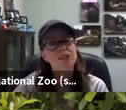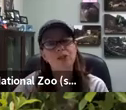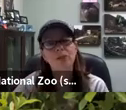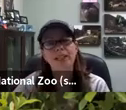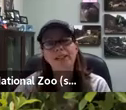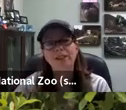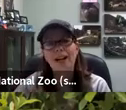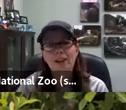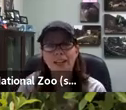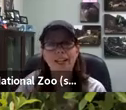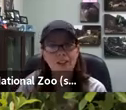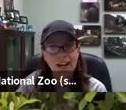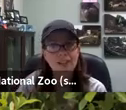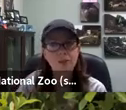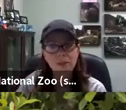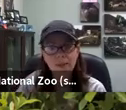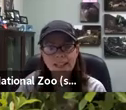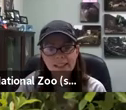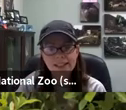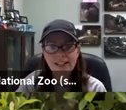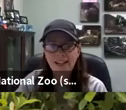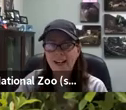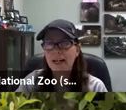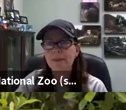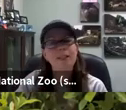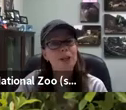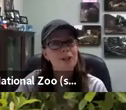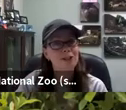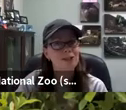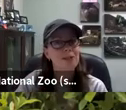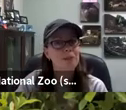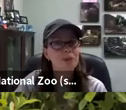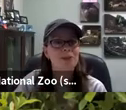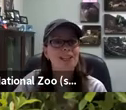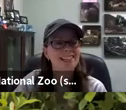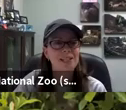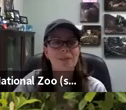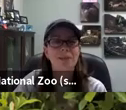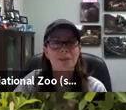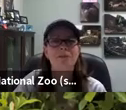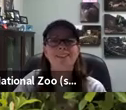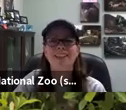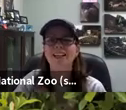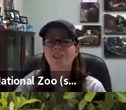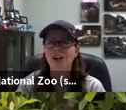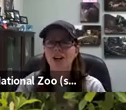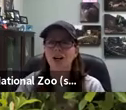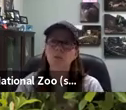too. We need to know how they interact with plants, and then we also do some cool things.